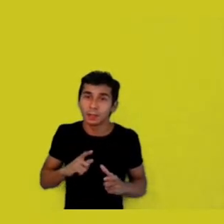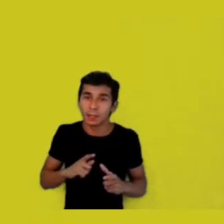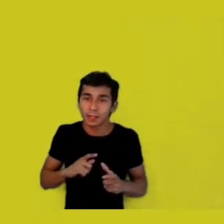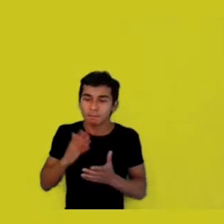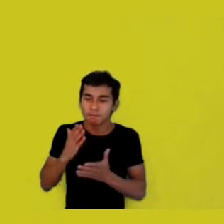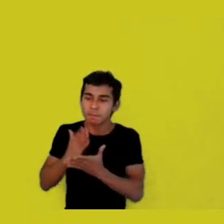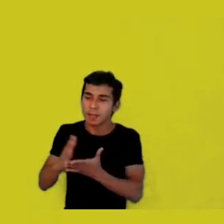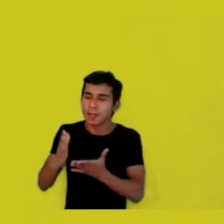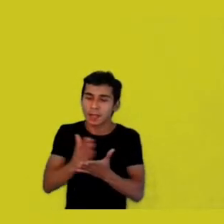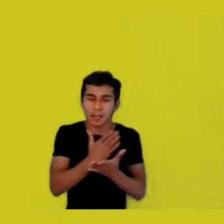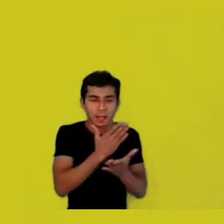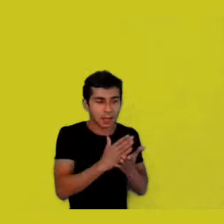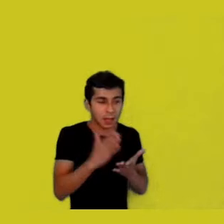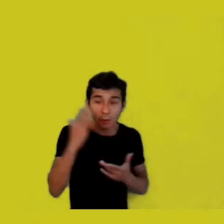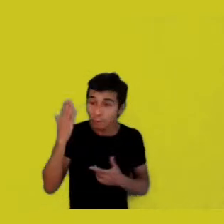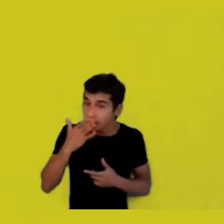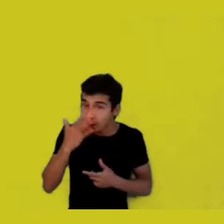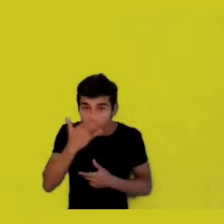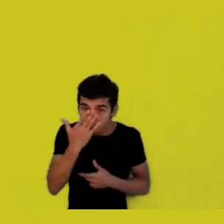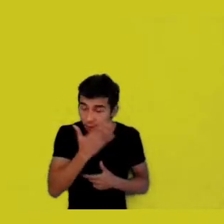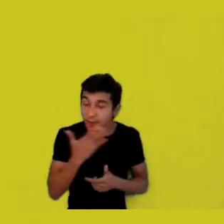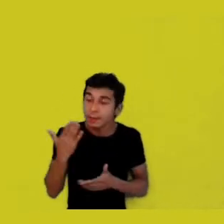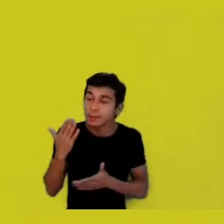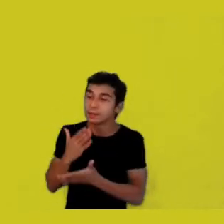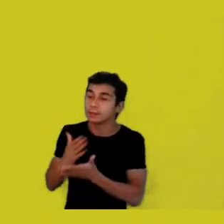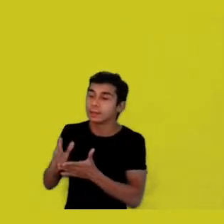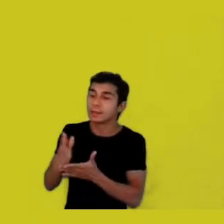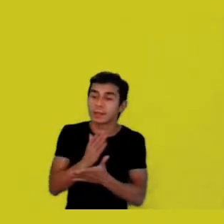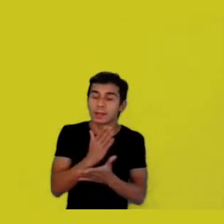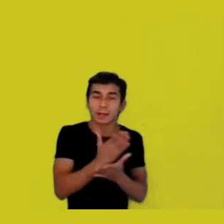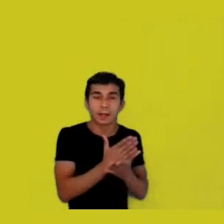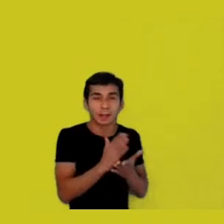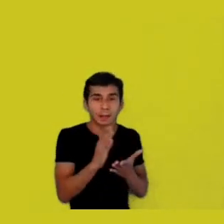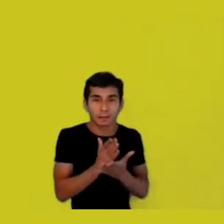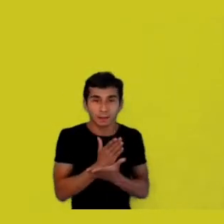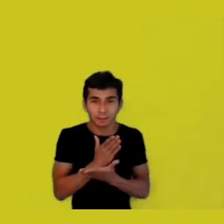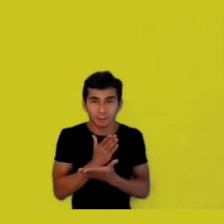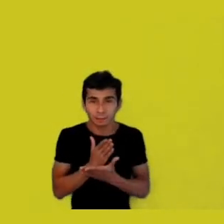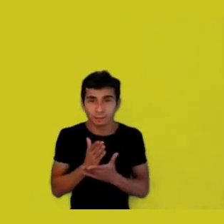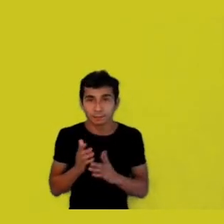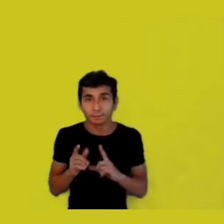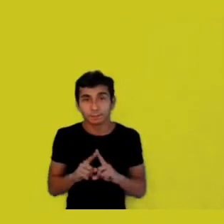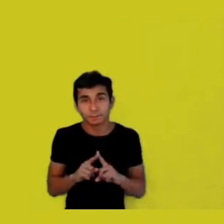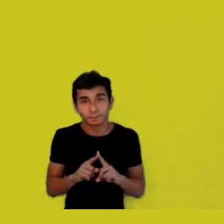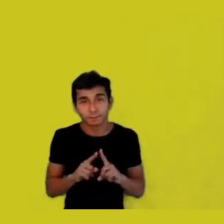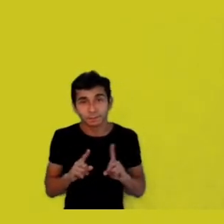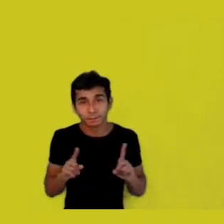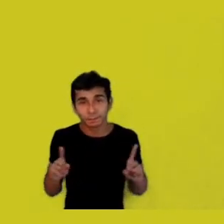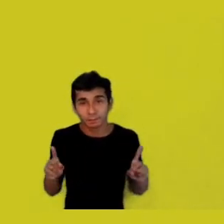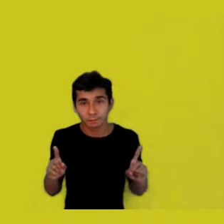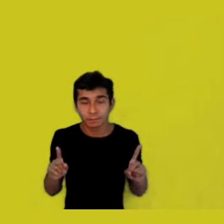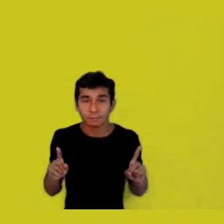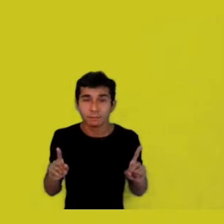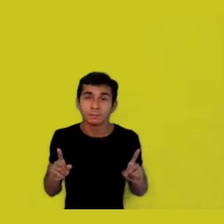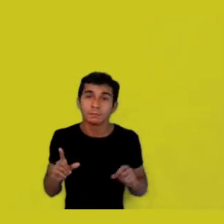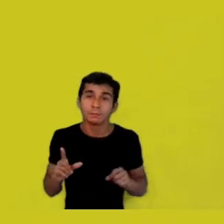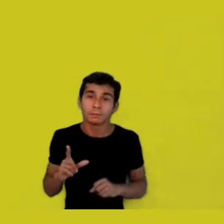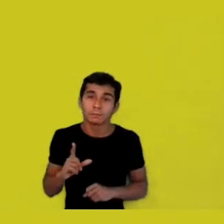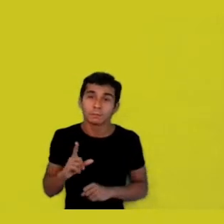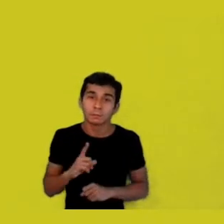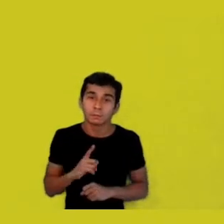but whose frequencies sustain what blooms,